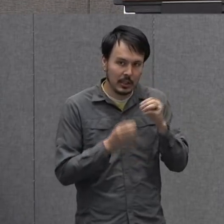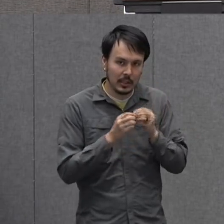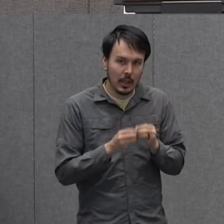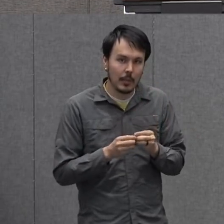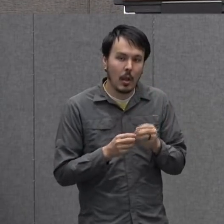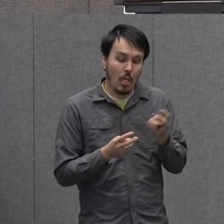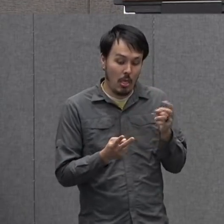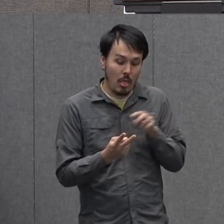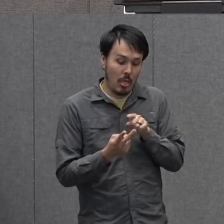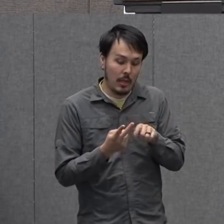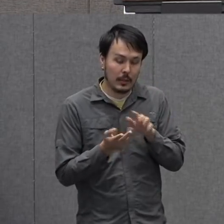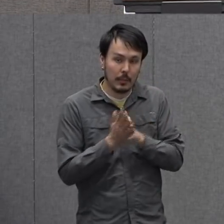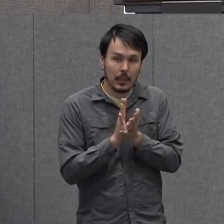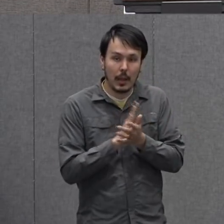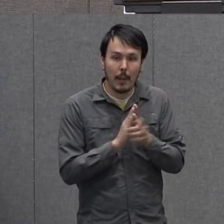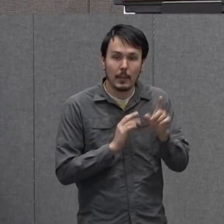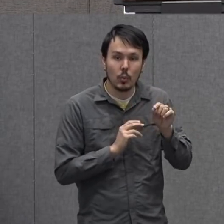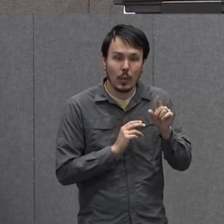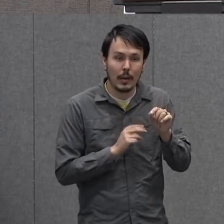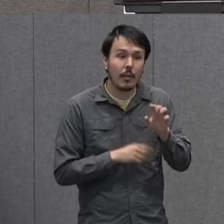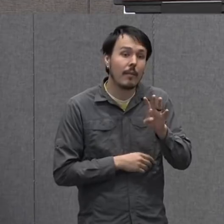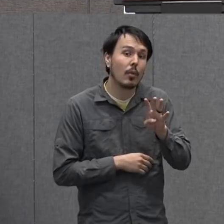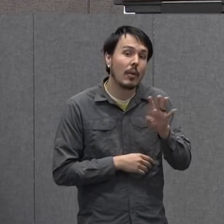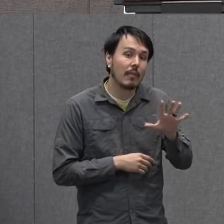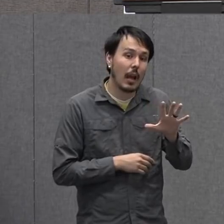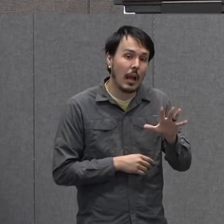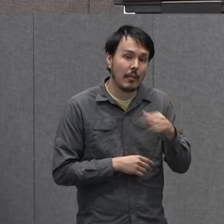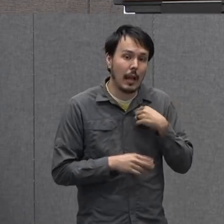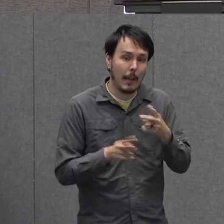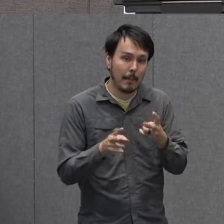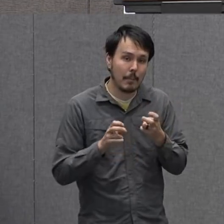And the 45 came out of this and then we had two left over.